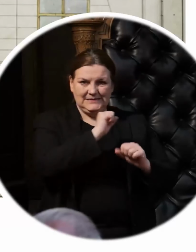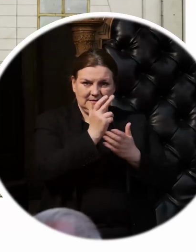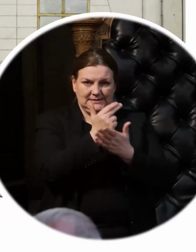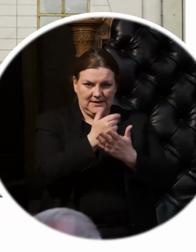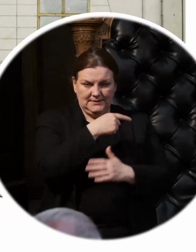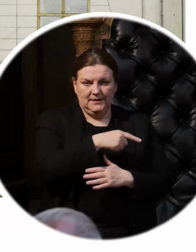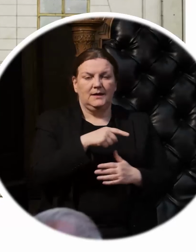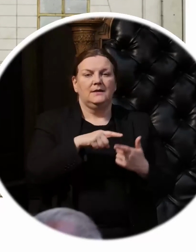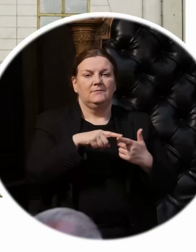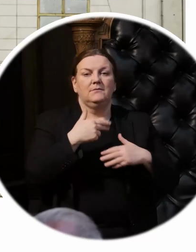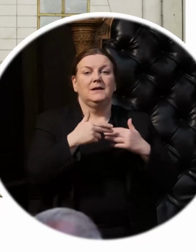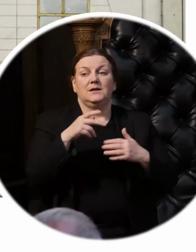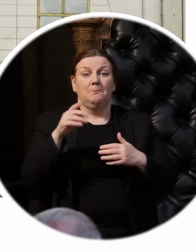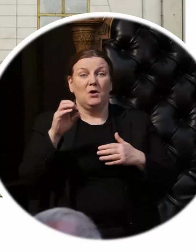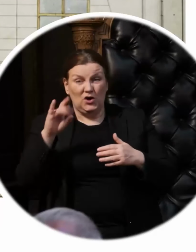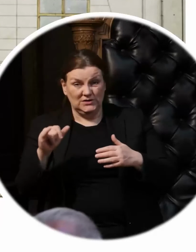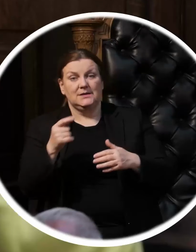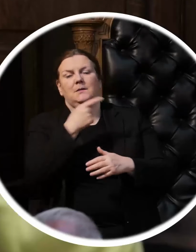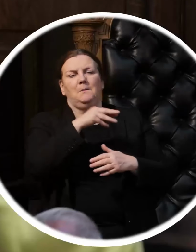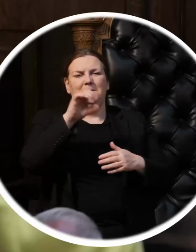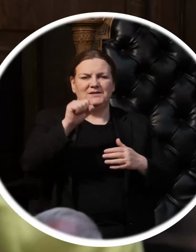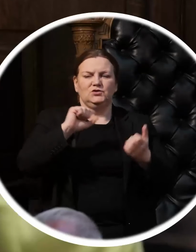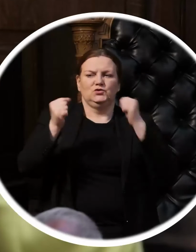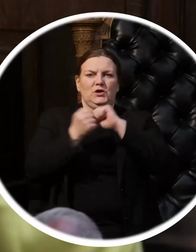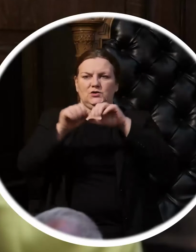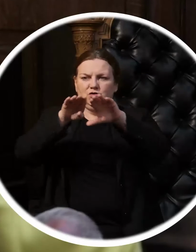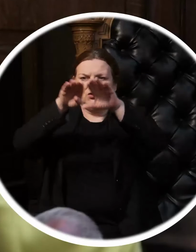Mills came along and installed an enormous ramp.